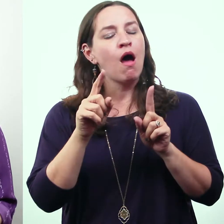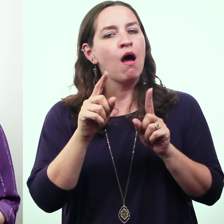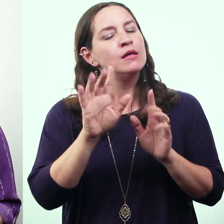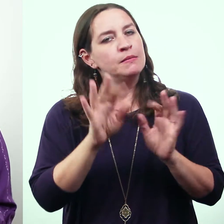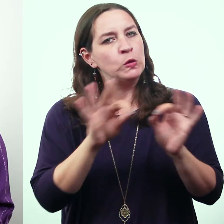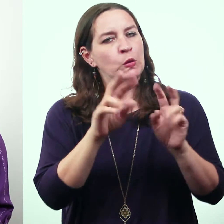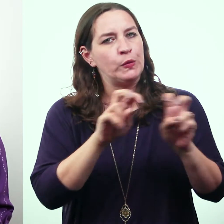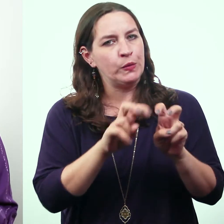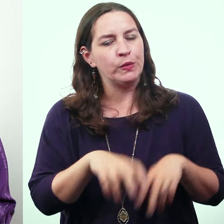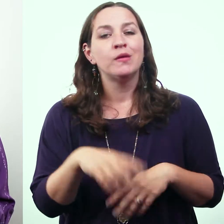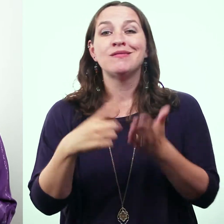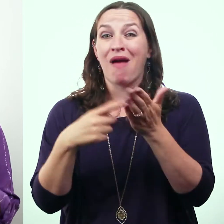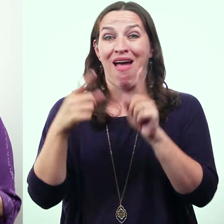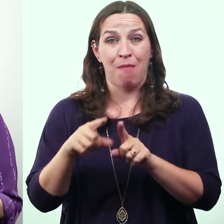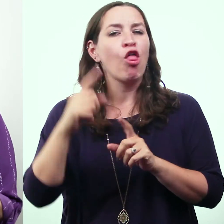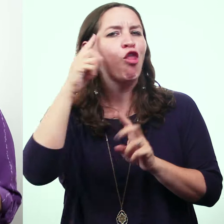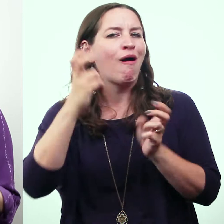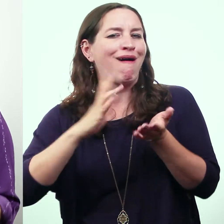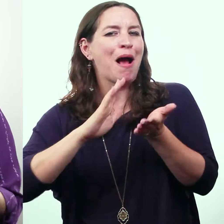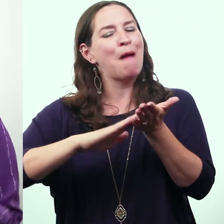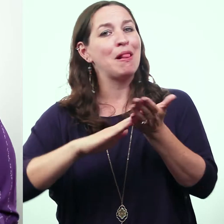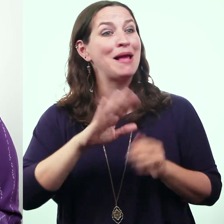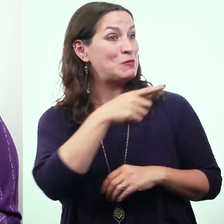used as a compliment. Like, "Oh, wow, couldn't even tell that you were queer"